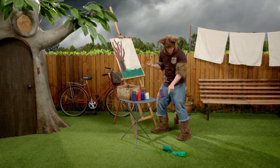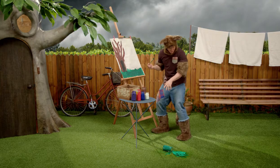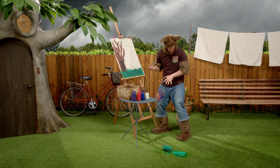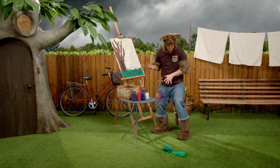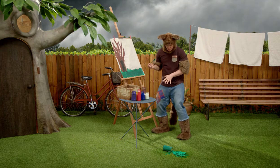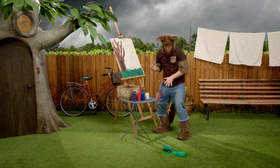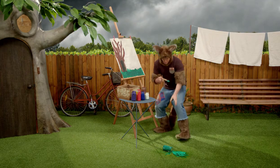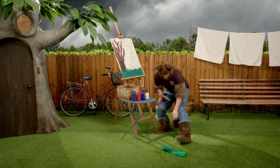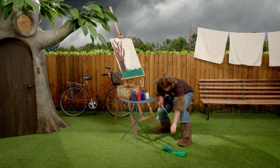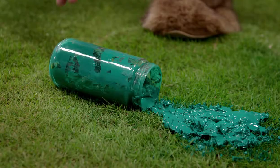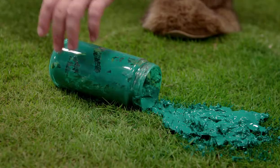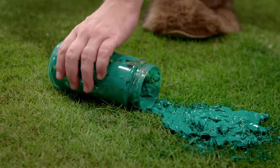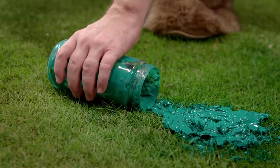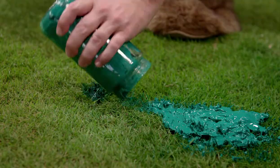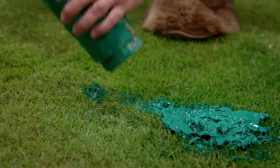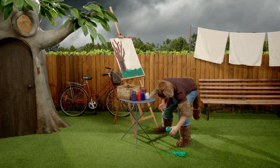Ah.